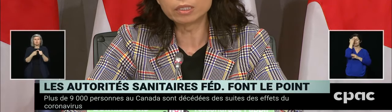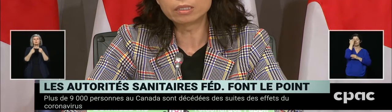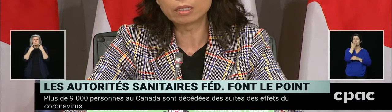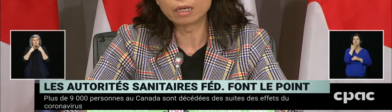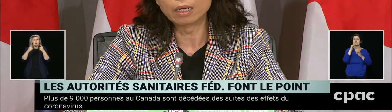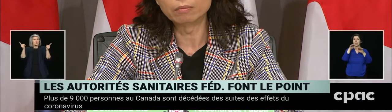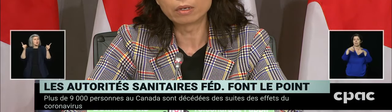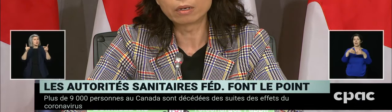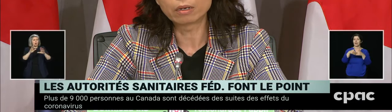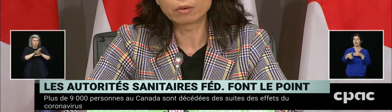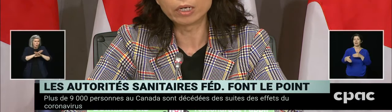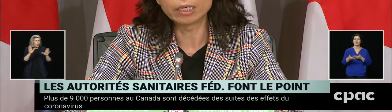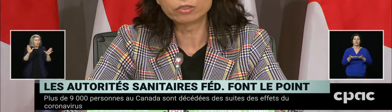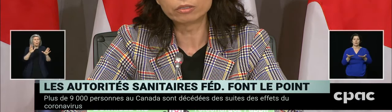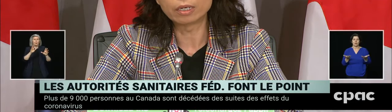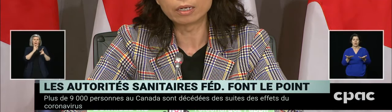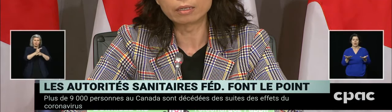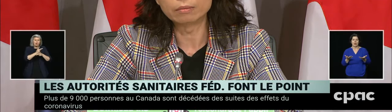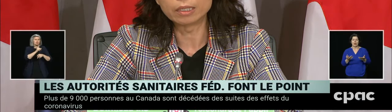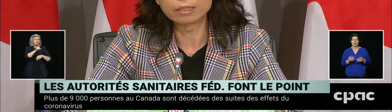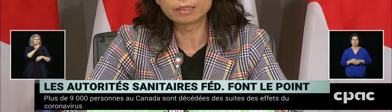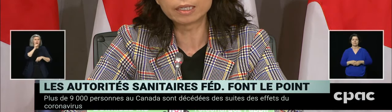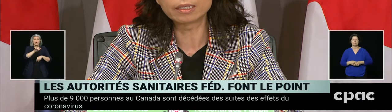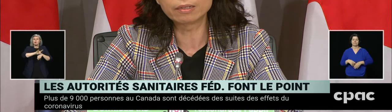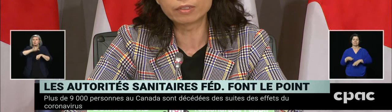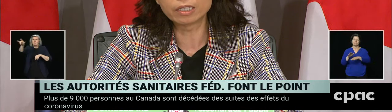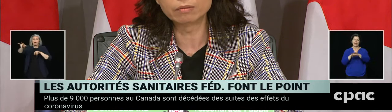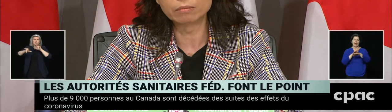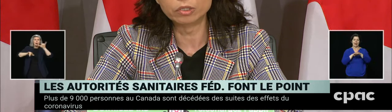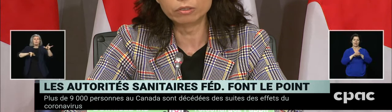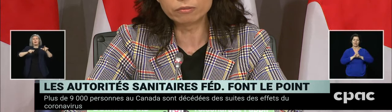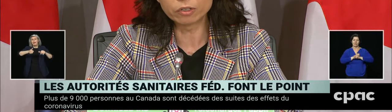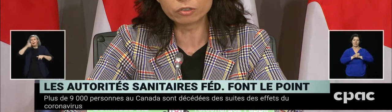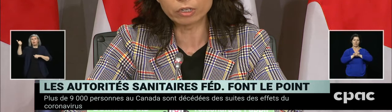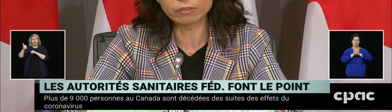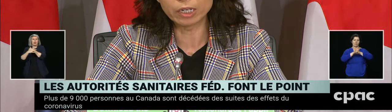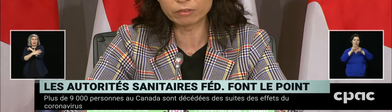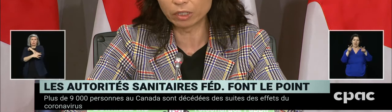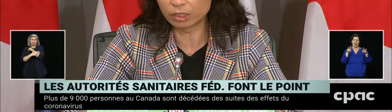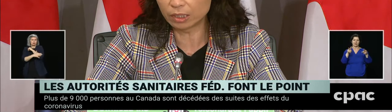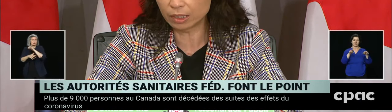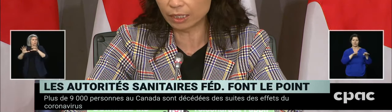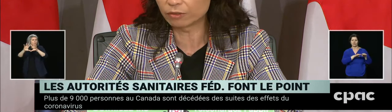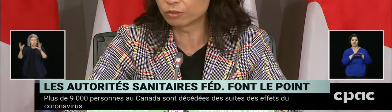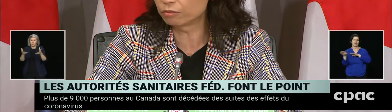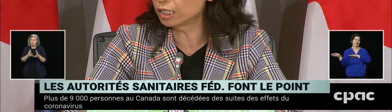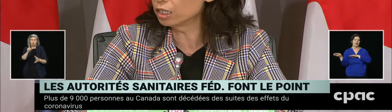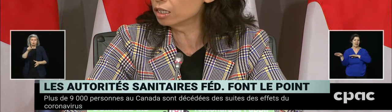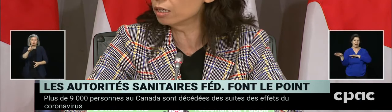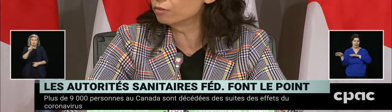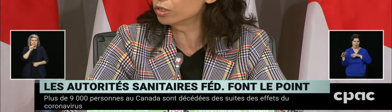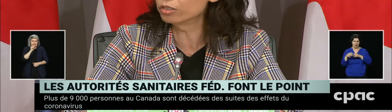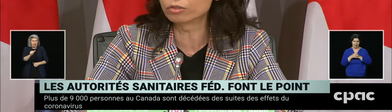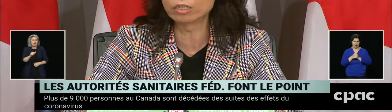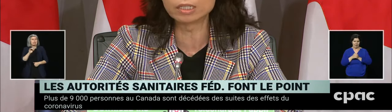PANDEMIC TRAVEL HEALTH NOTICE, WHICH IS EVERY SINGLE COUNTRY IN